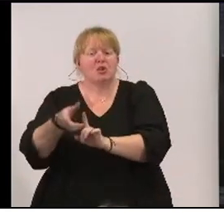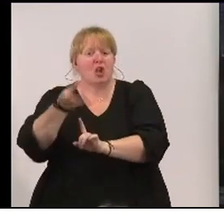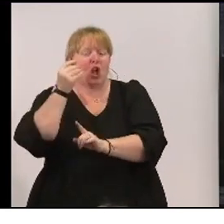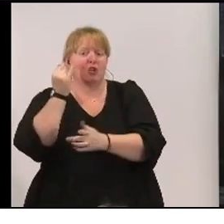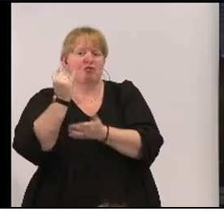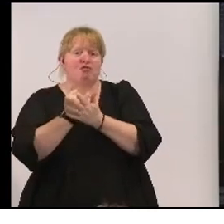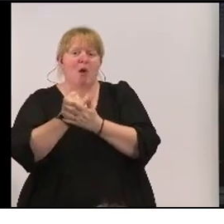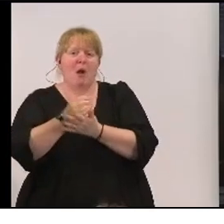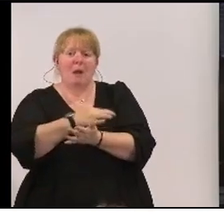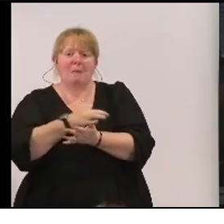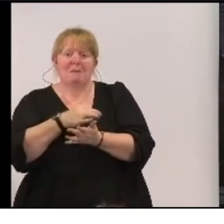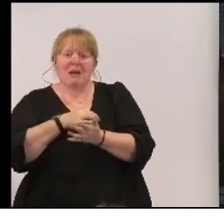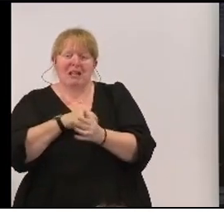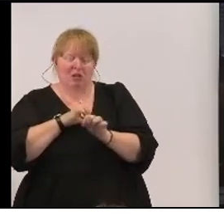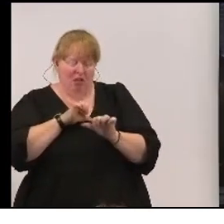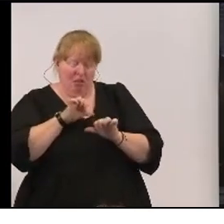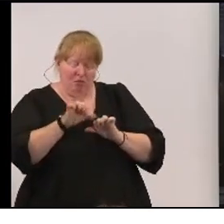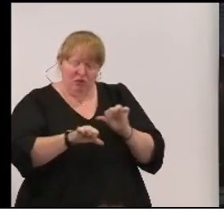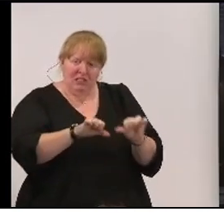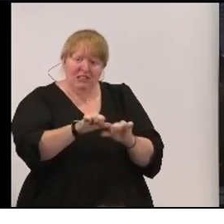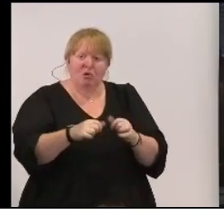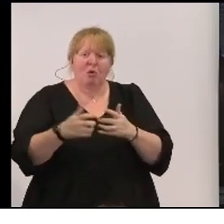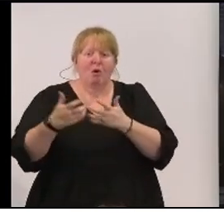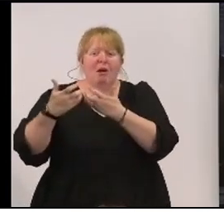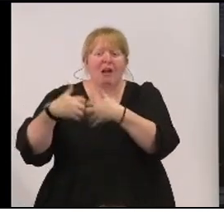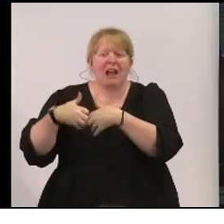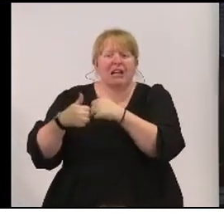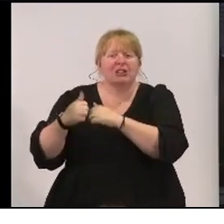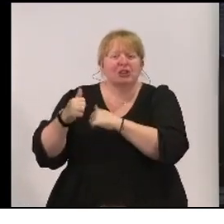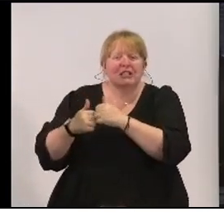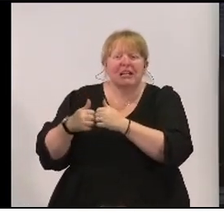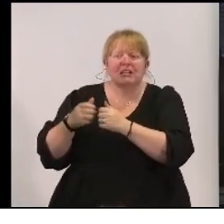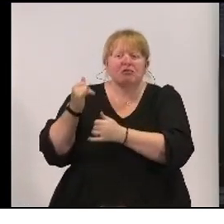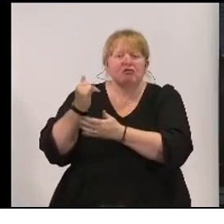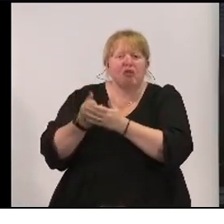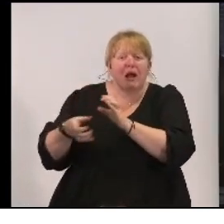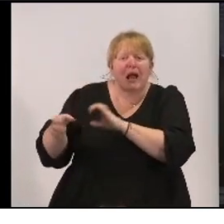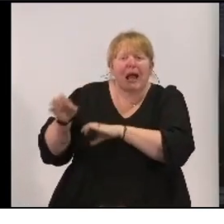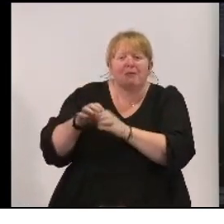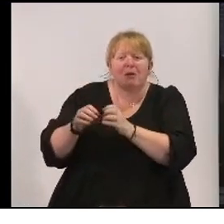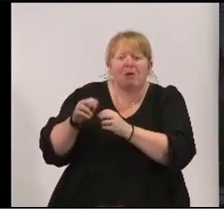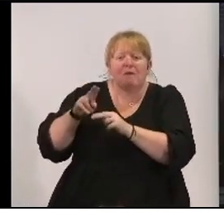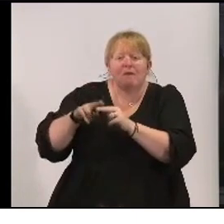procedure or engineer learns the wrong chemical formula or, or whatever it is.